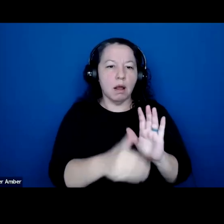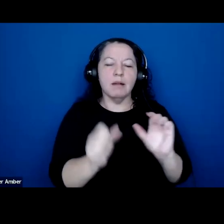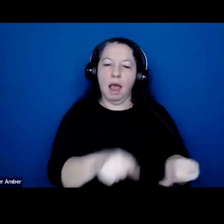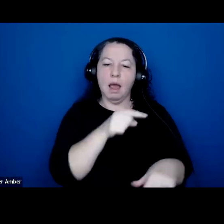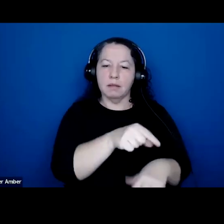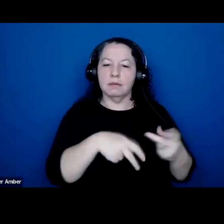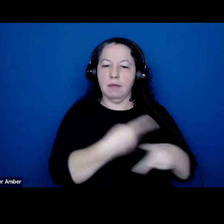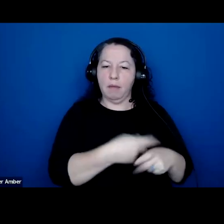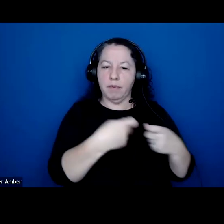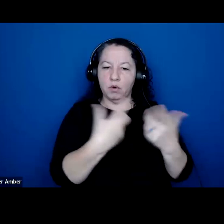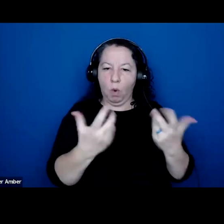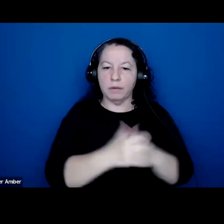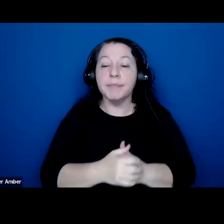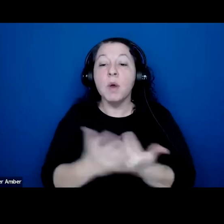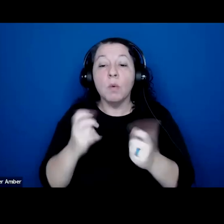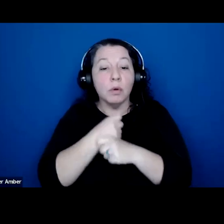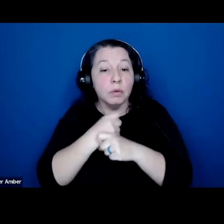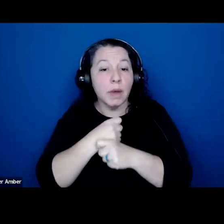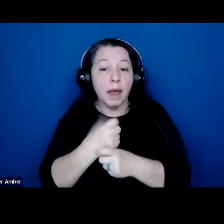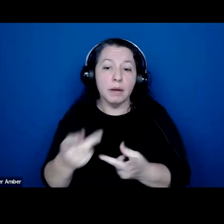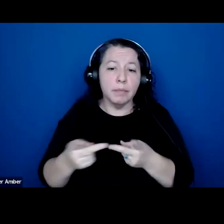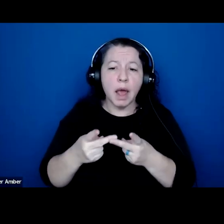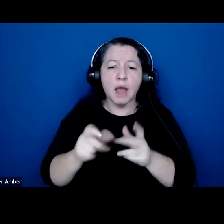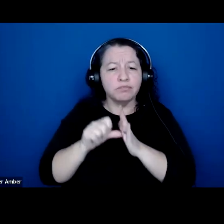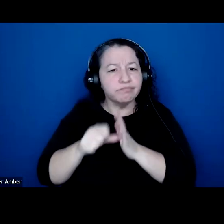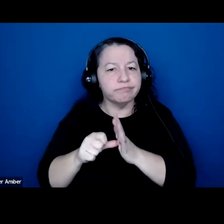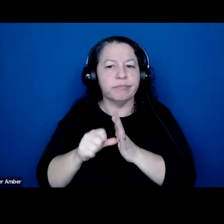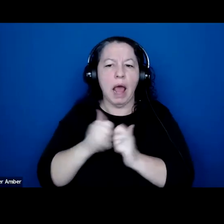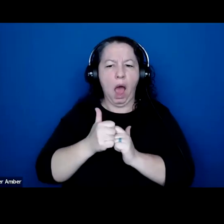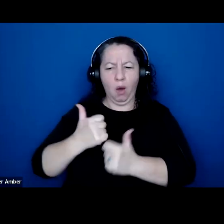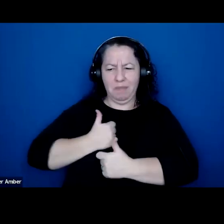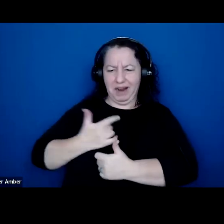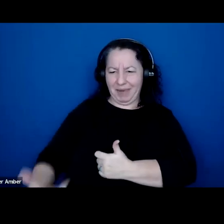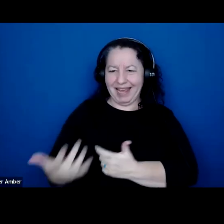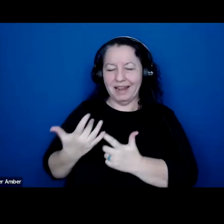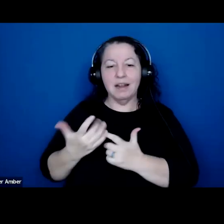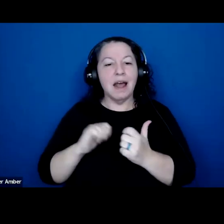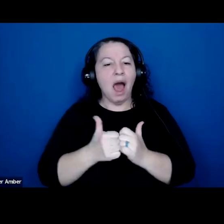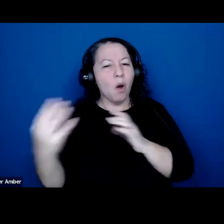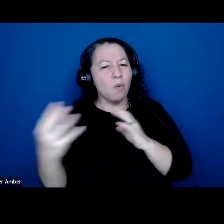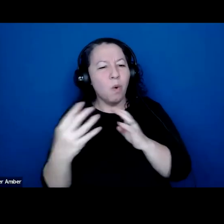we want to create space to highlight how militarism and war are key drivers of the climate crisis.